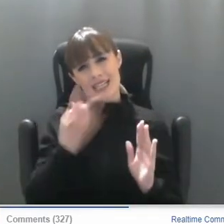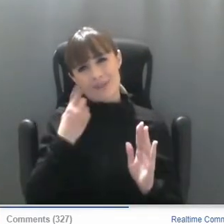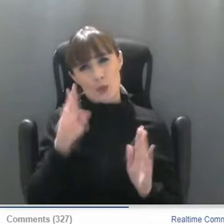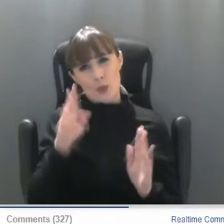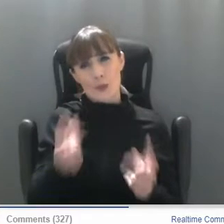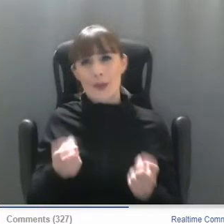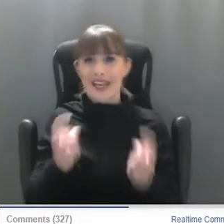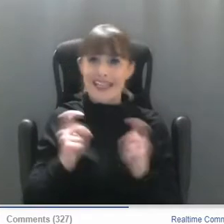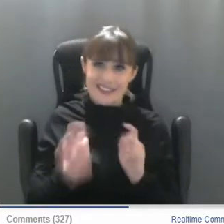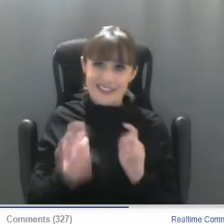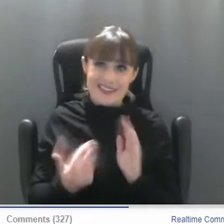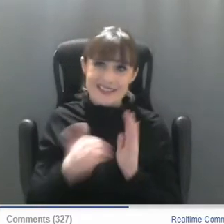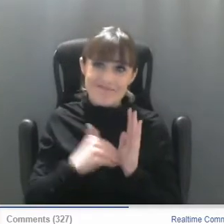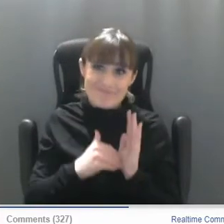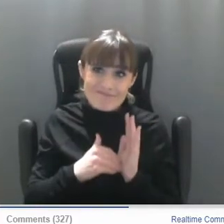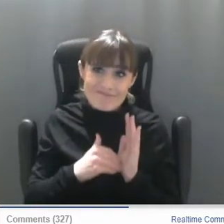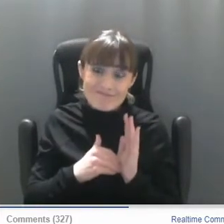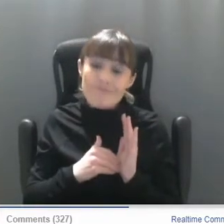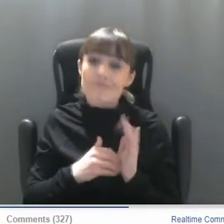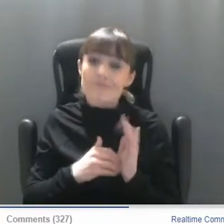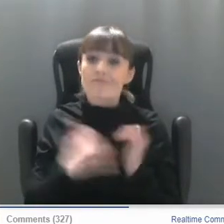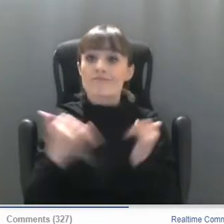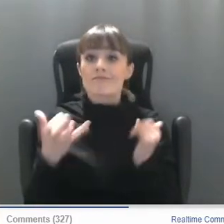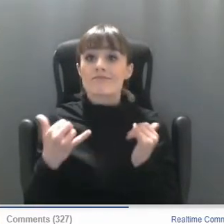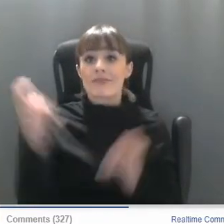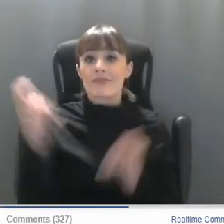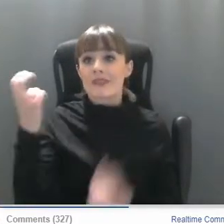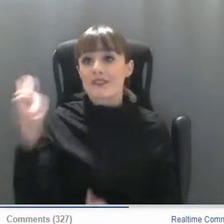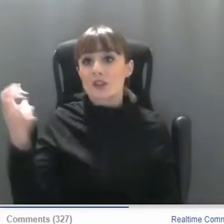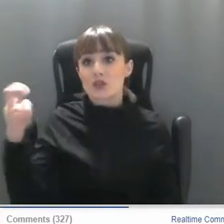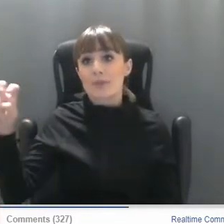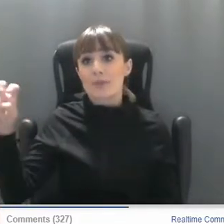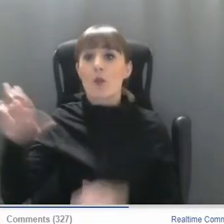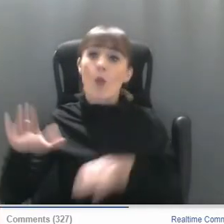walking tour for today's field trip, so that you can kind of see what how things